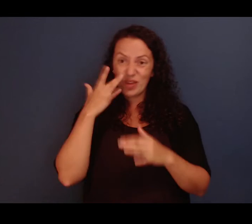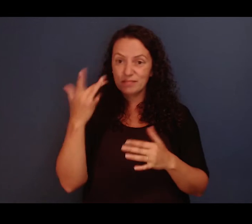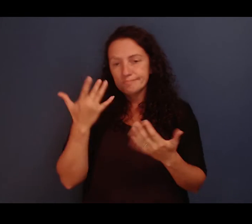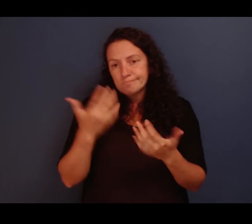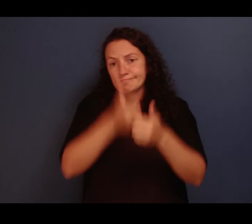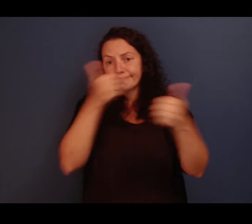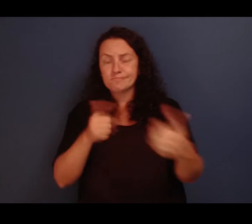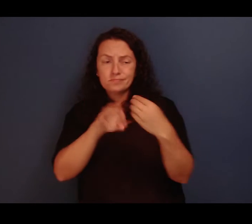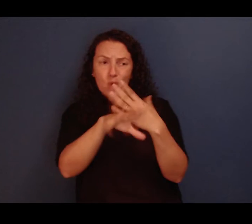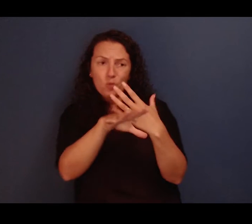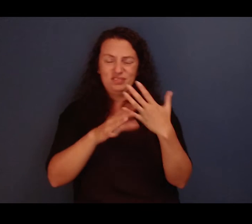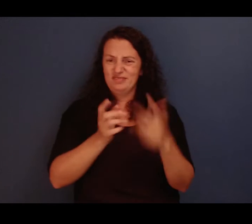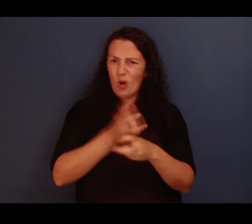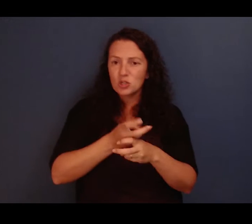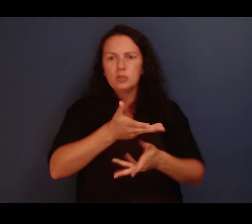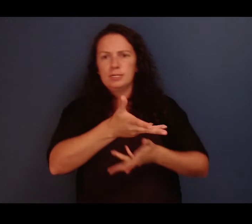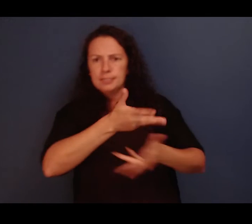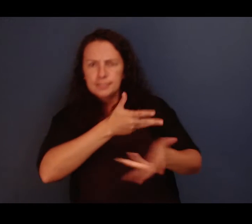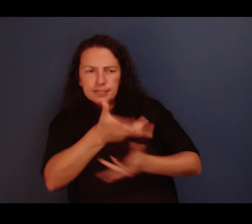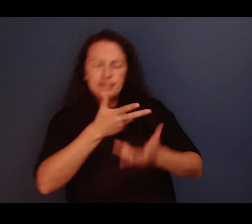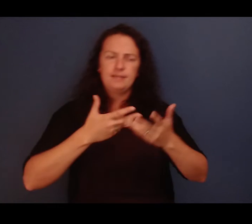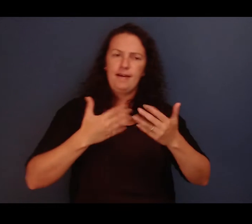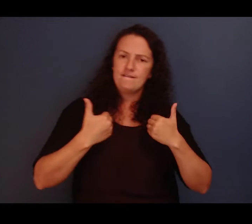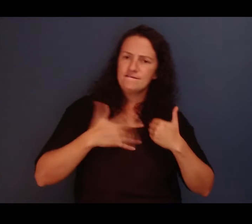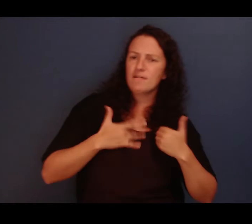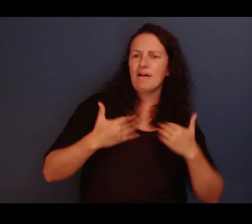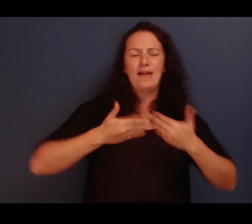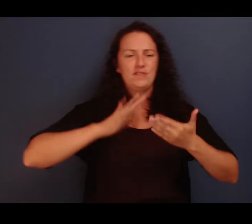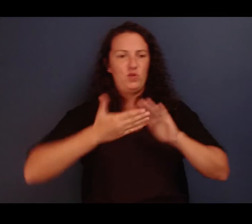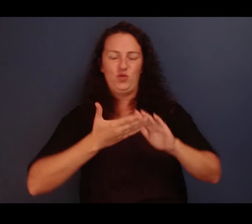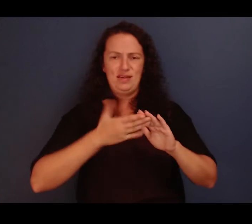operations. It’s difficult to be truly in community when we can’t be physically together.